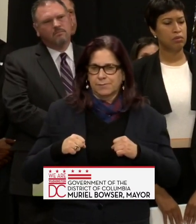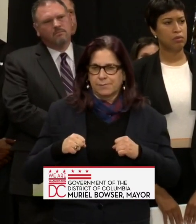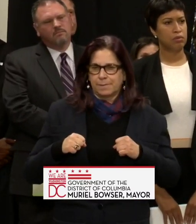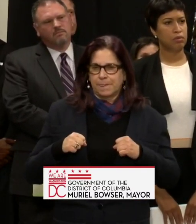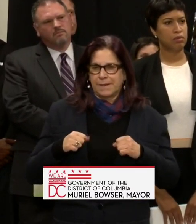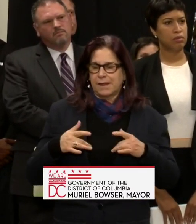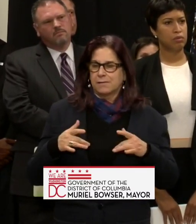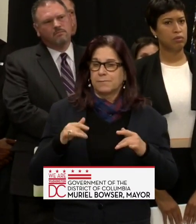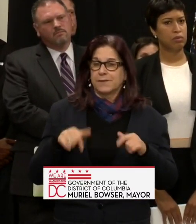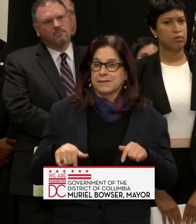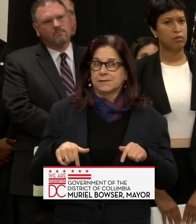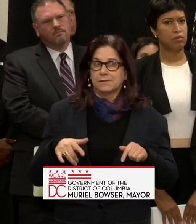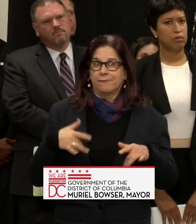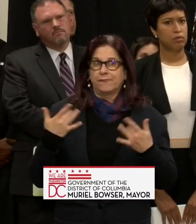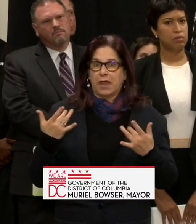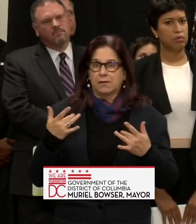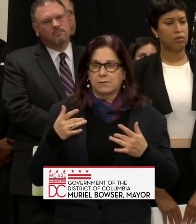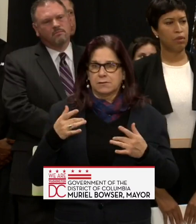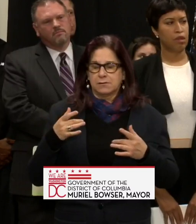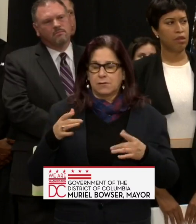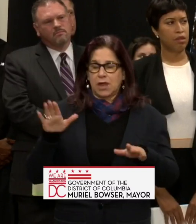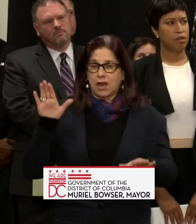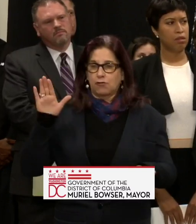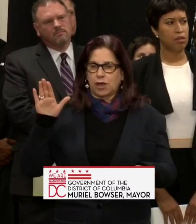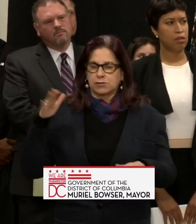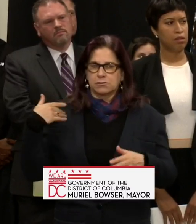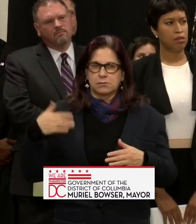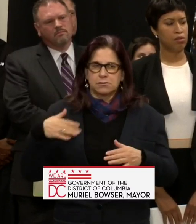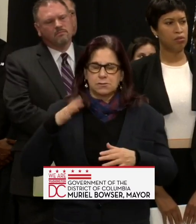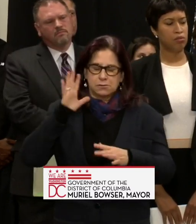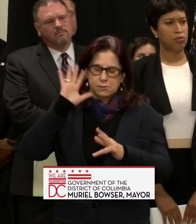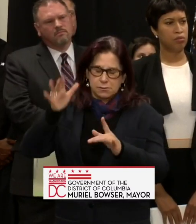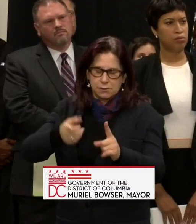AHEAD. FOR SPECIFIC DETAILS ON THE